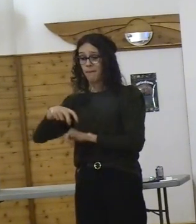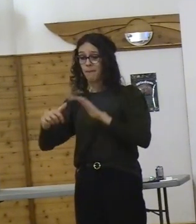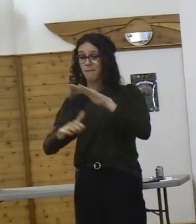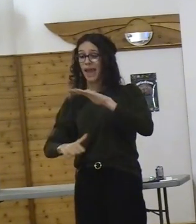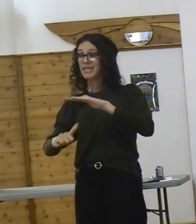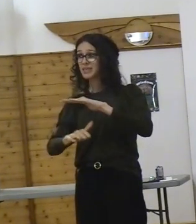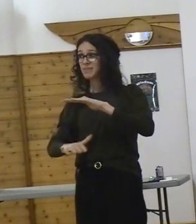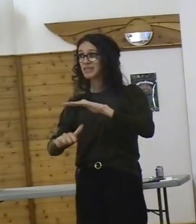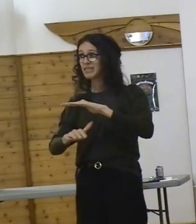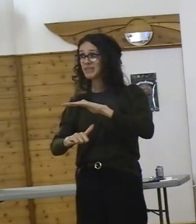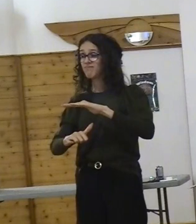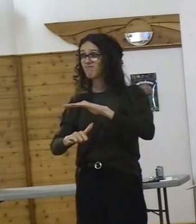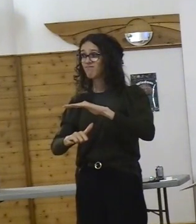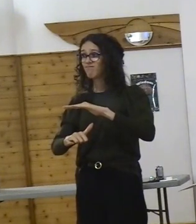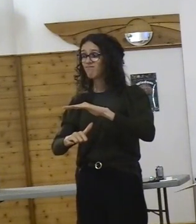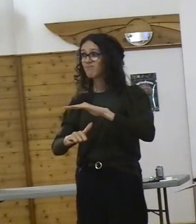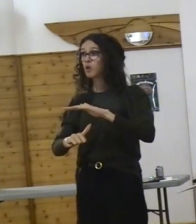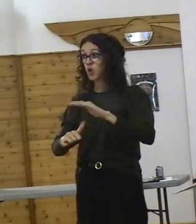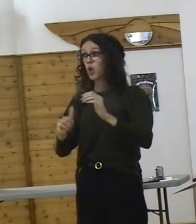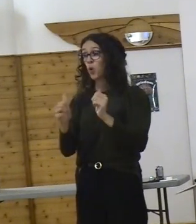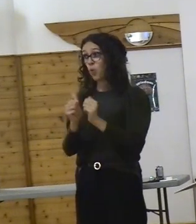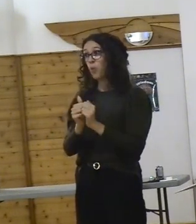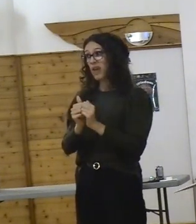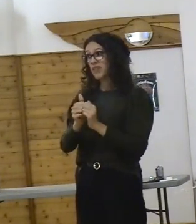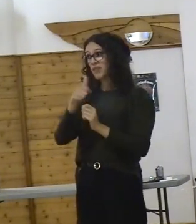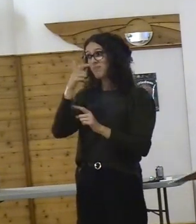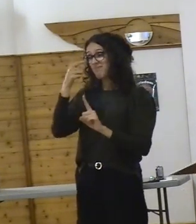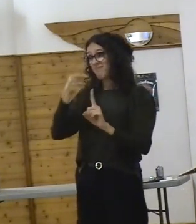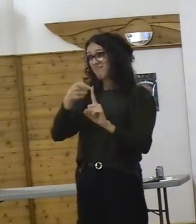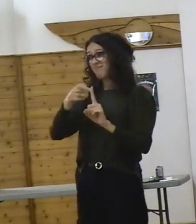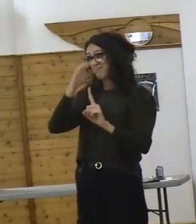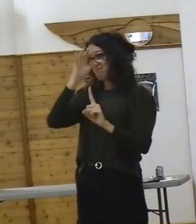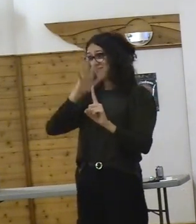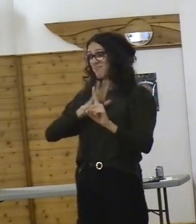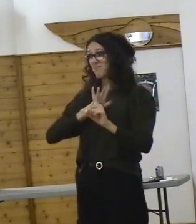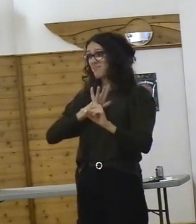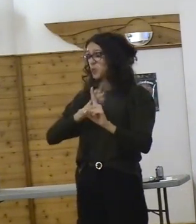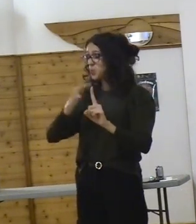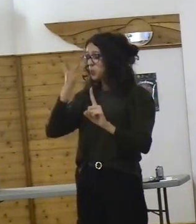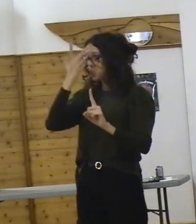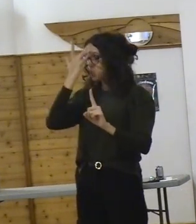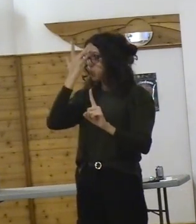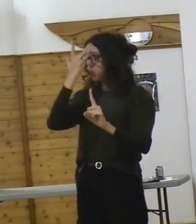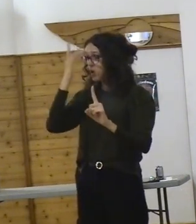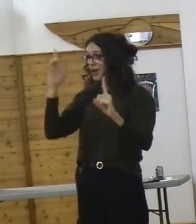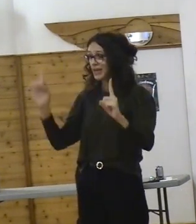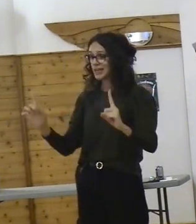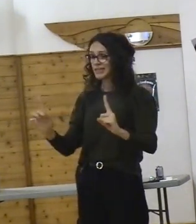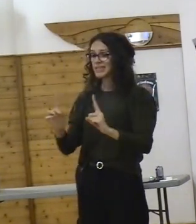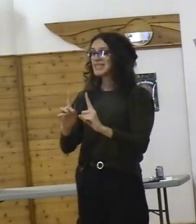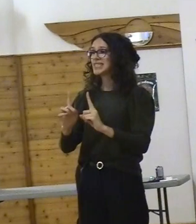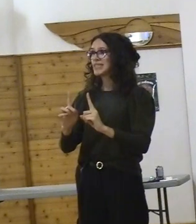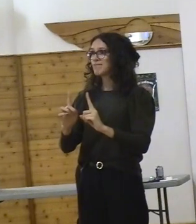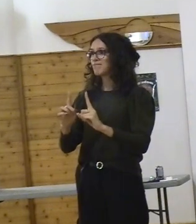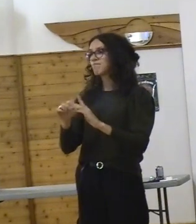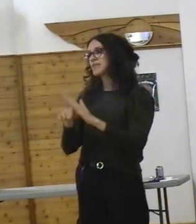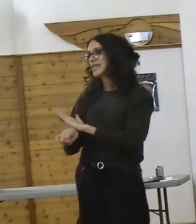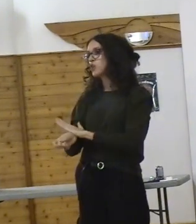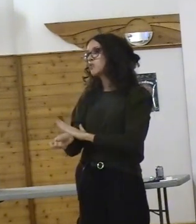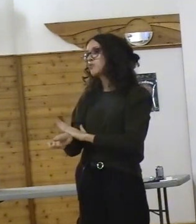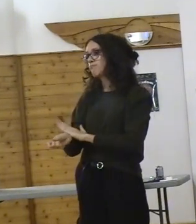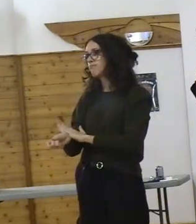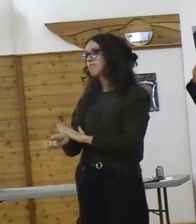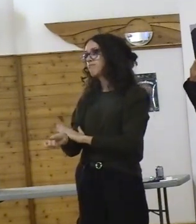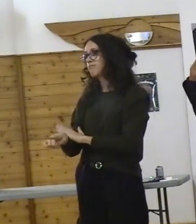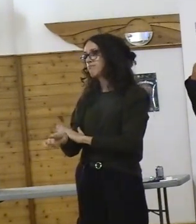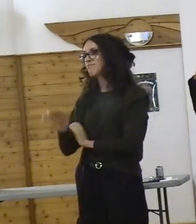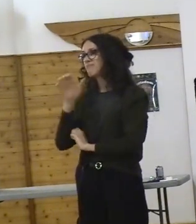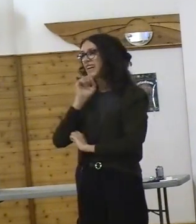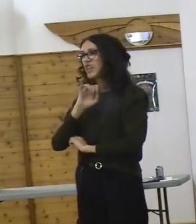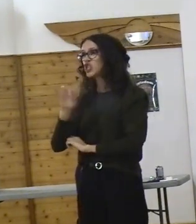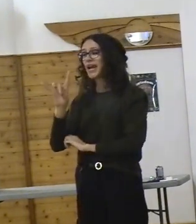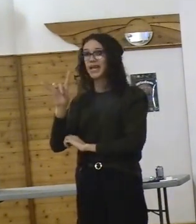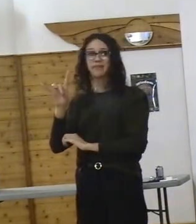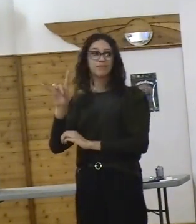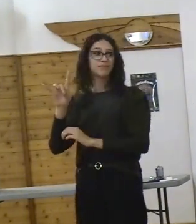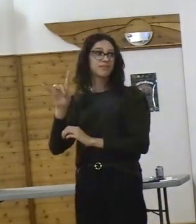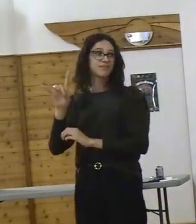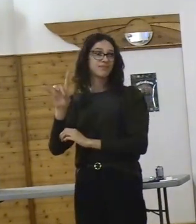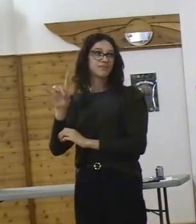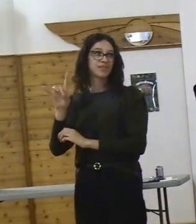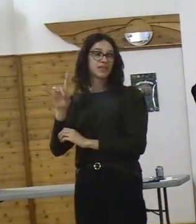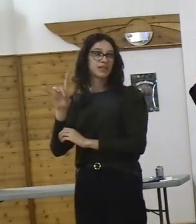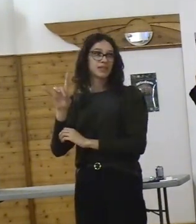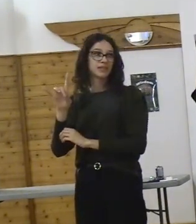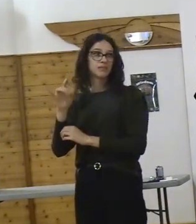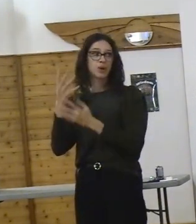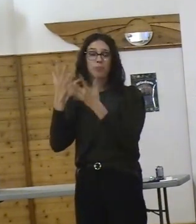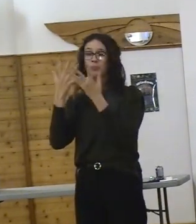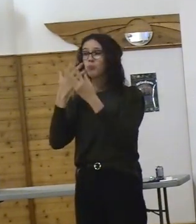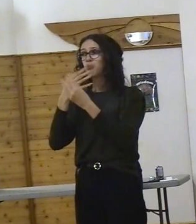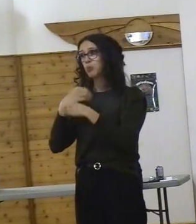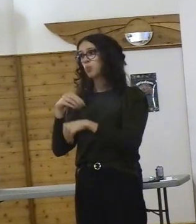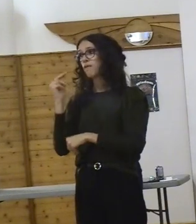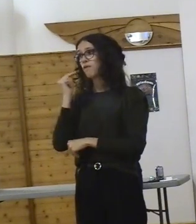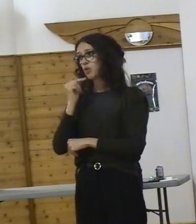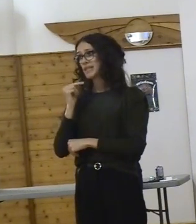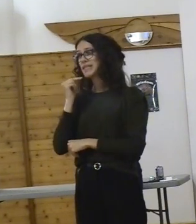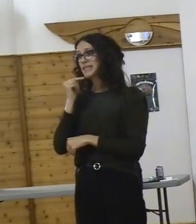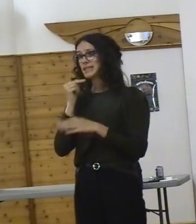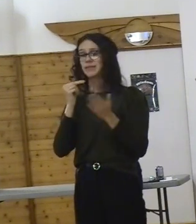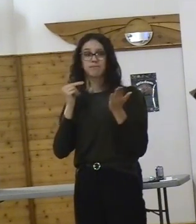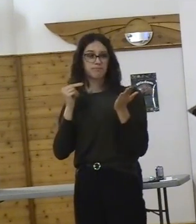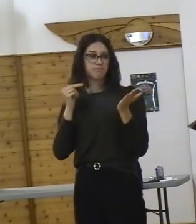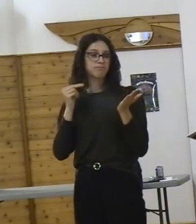And my beautiful niece, Tanya, been out here.